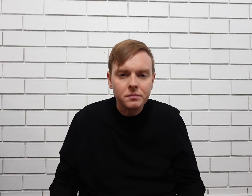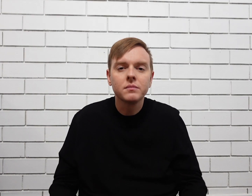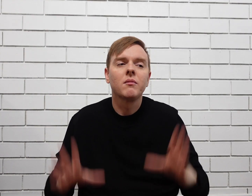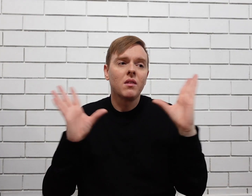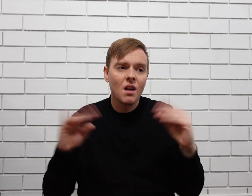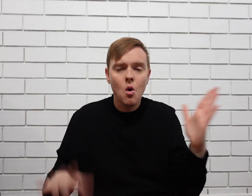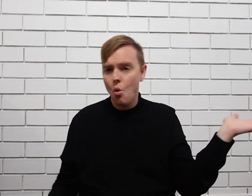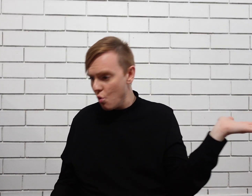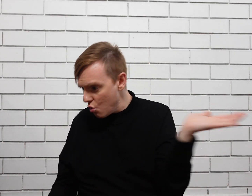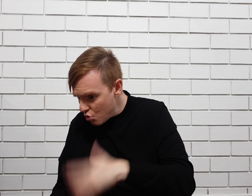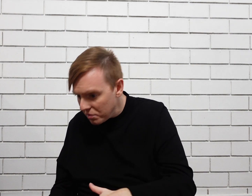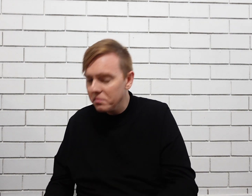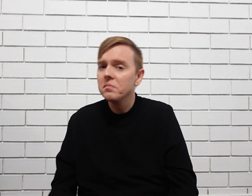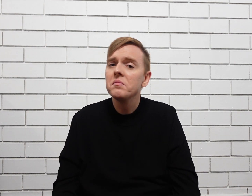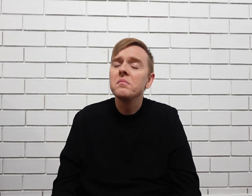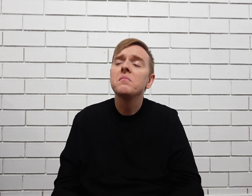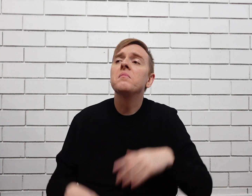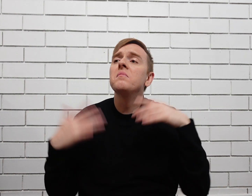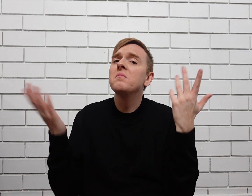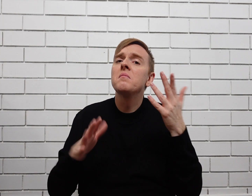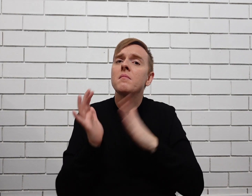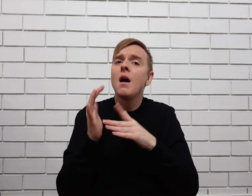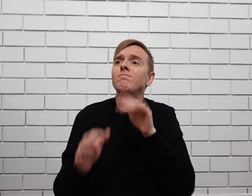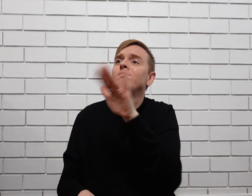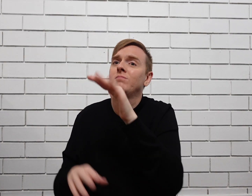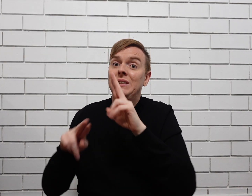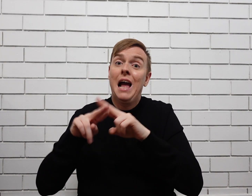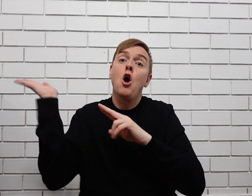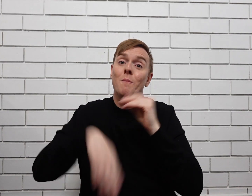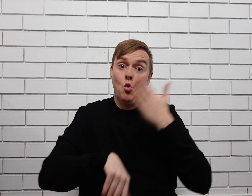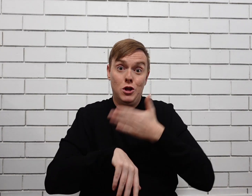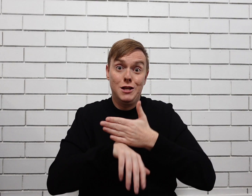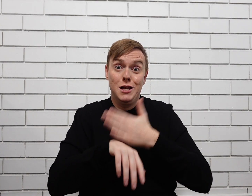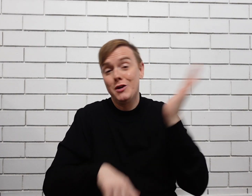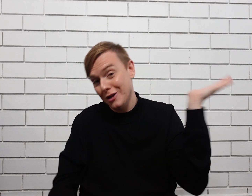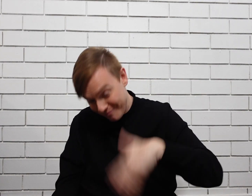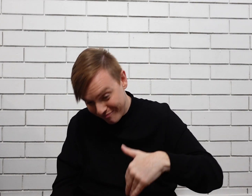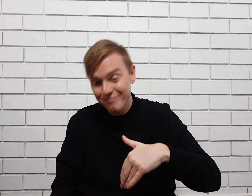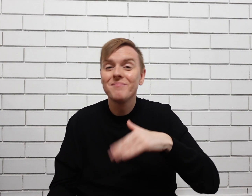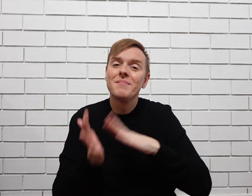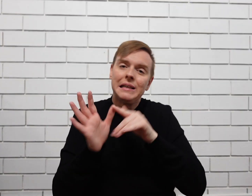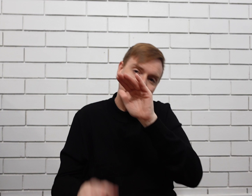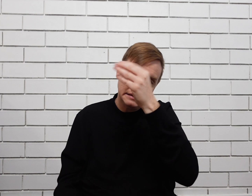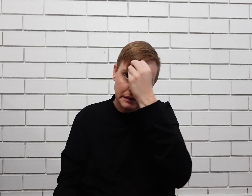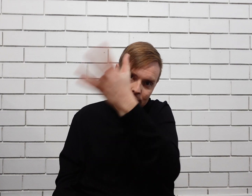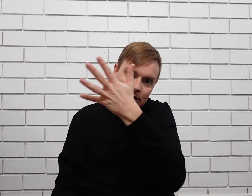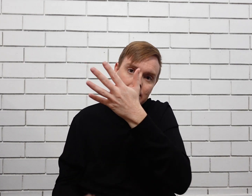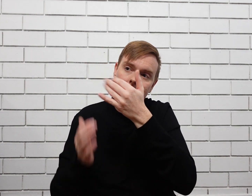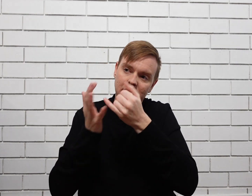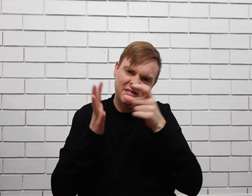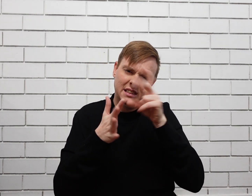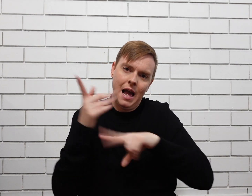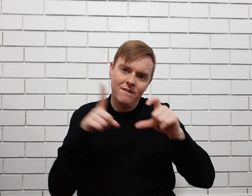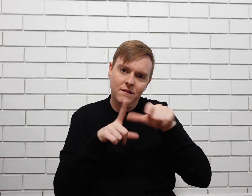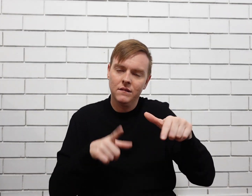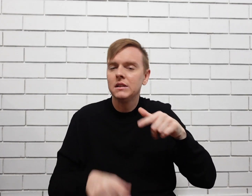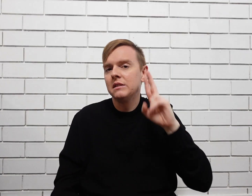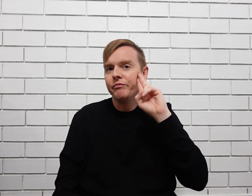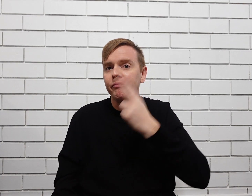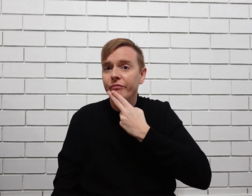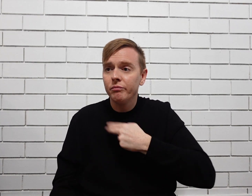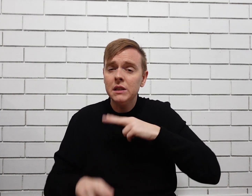As soon as they got home, Ma told dad who just got home from work, "Just letting you know David is Deaf."